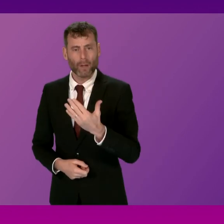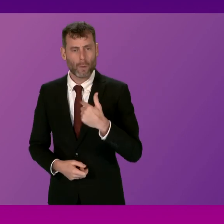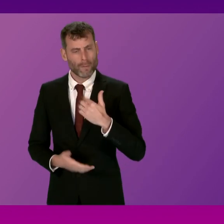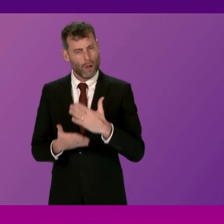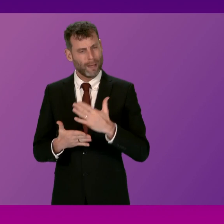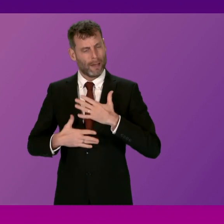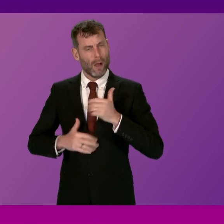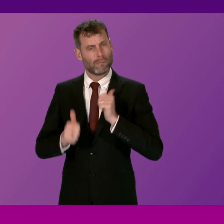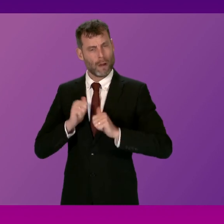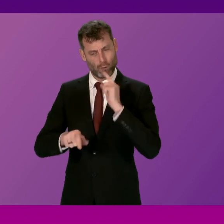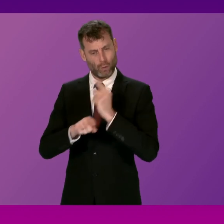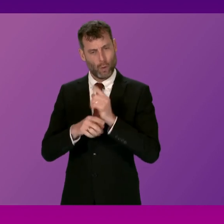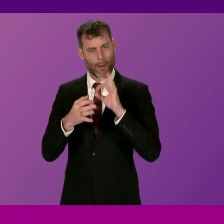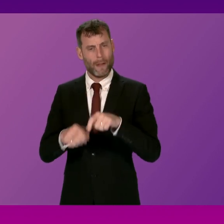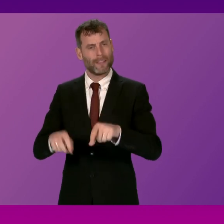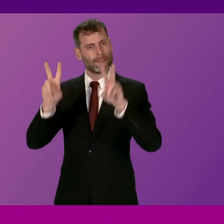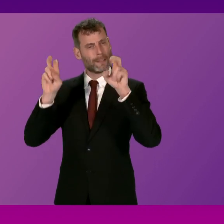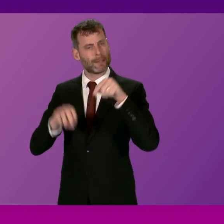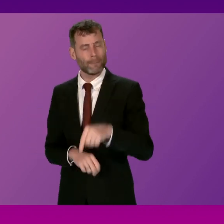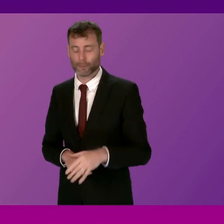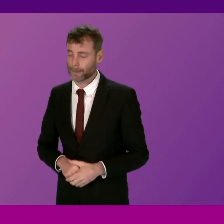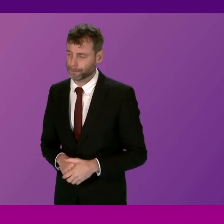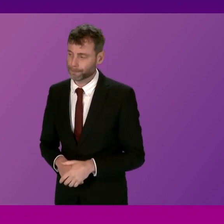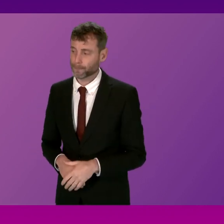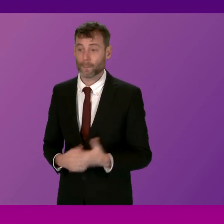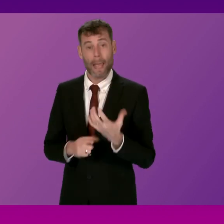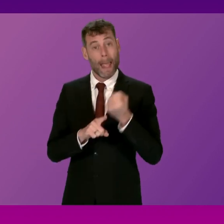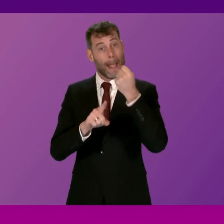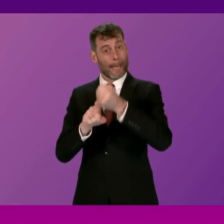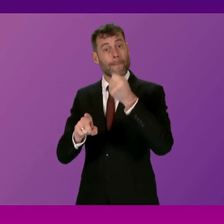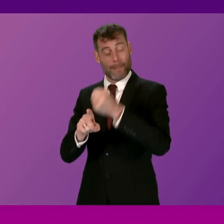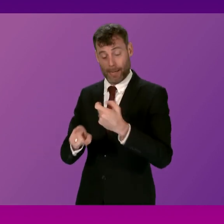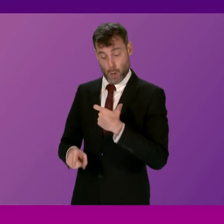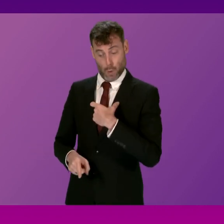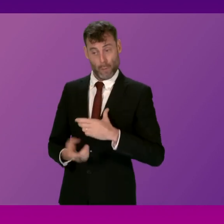It is no secret to the Parliament that campaigning for human rights is a deep passion of mine,